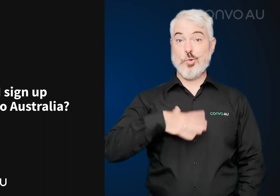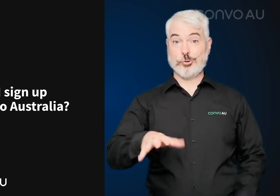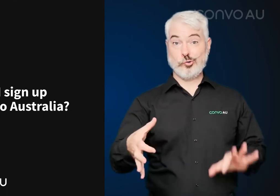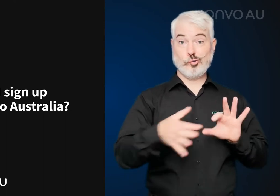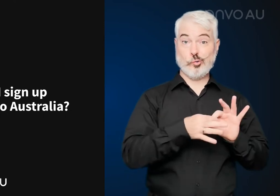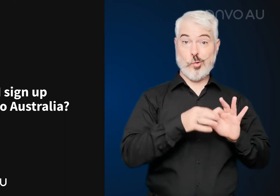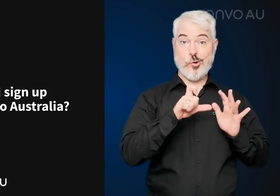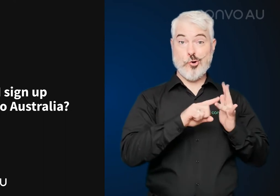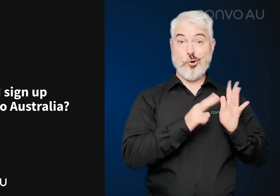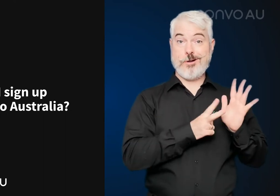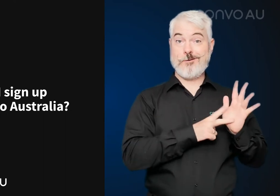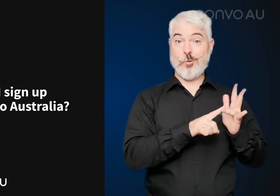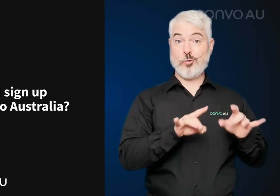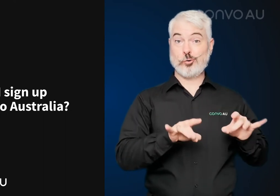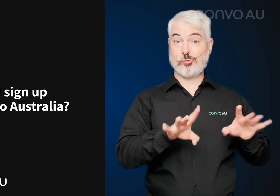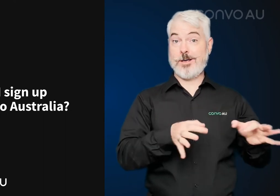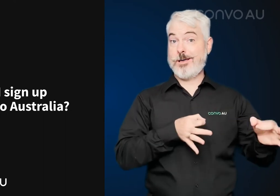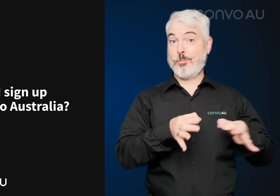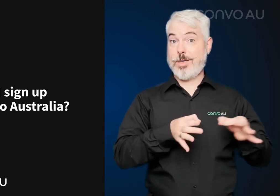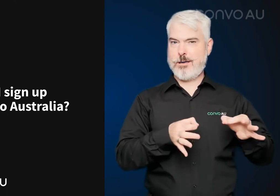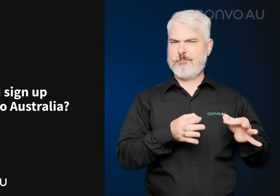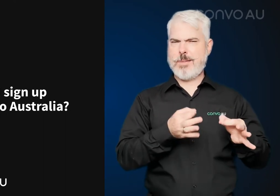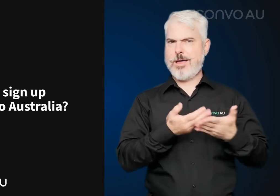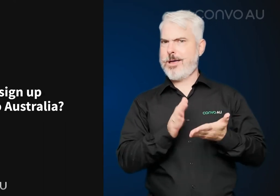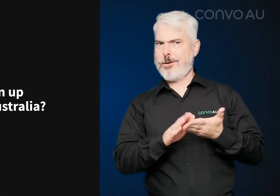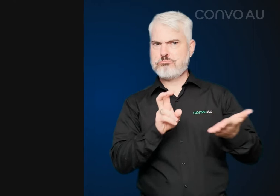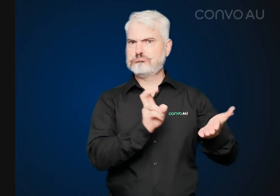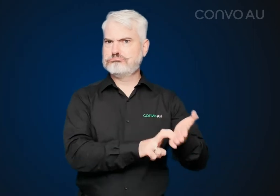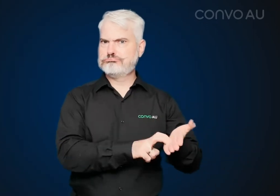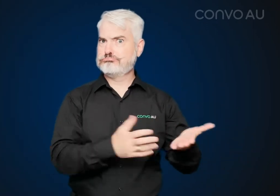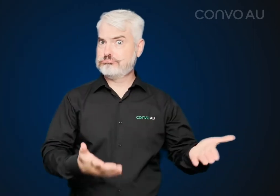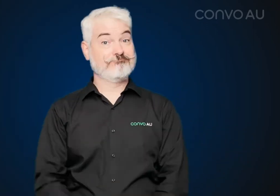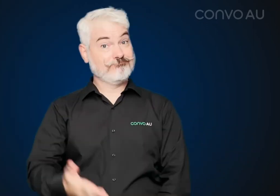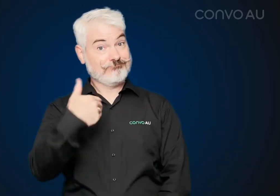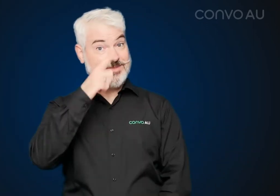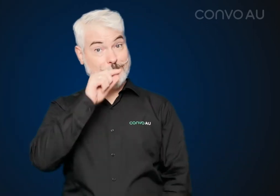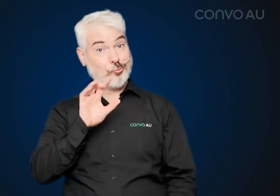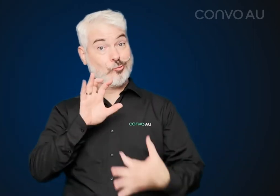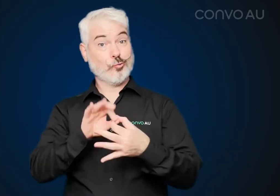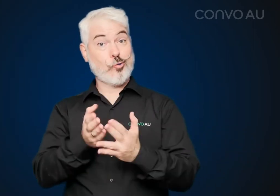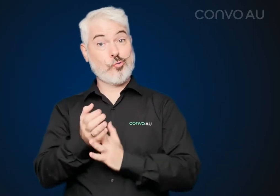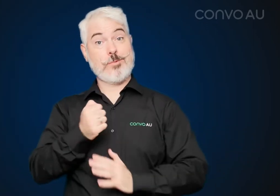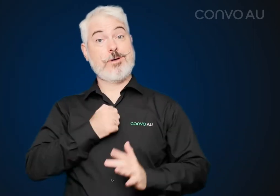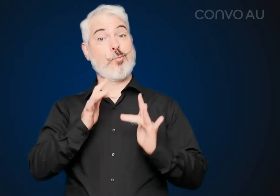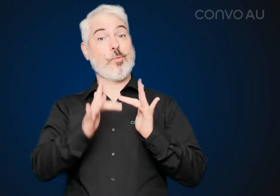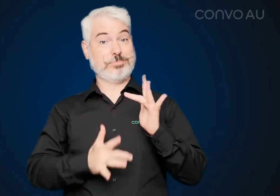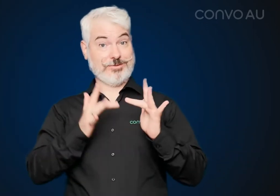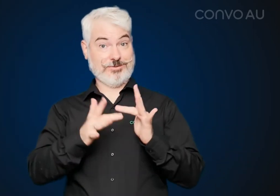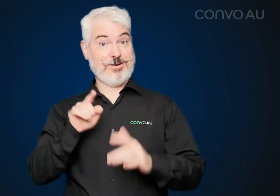How do I sign up for Convo Australia? All you have to do is go to our website,